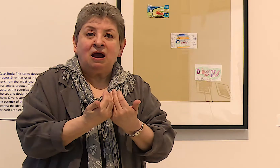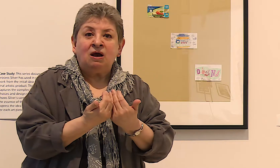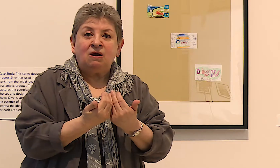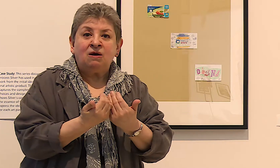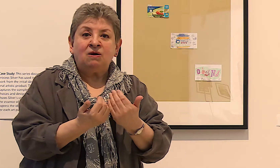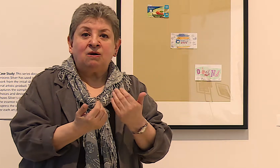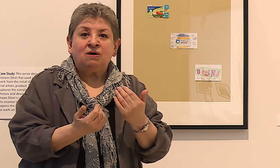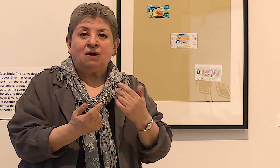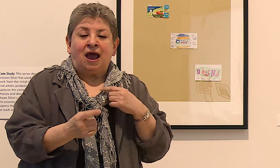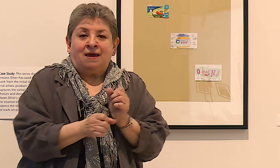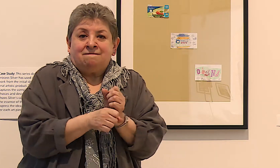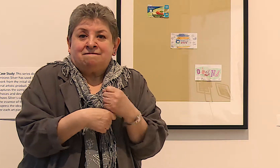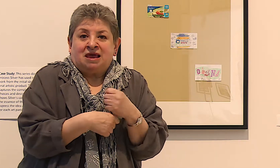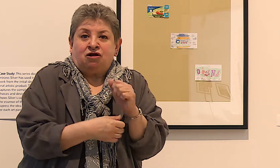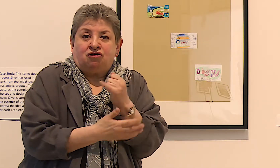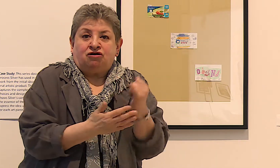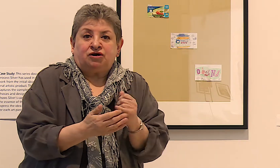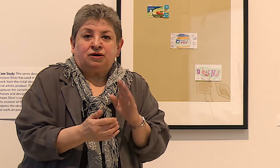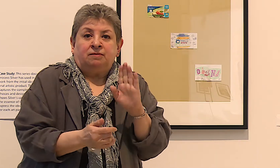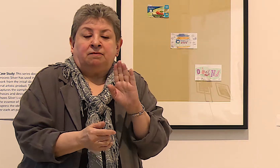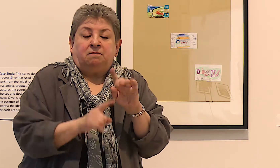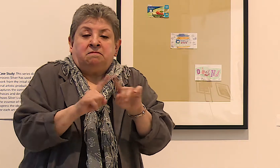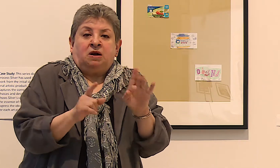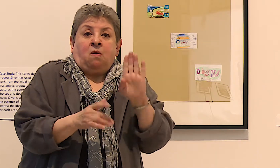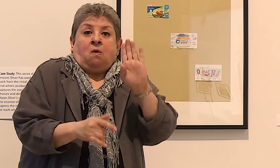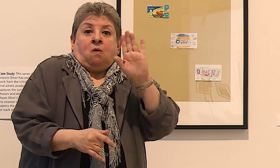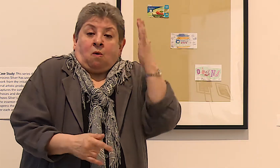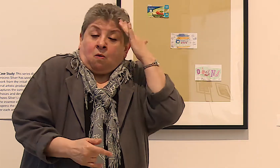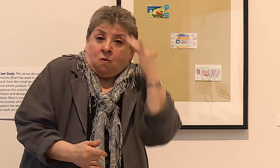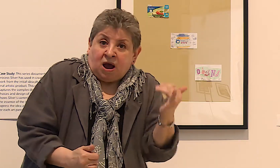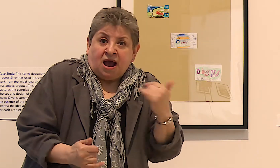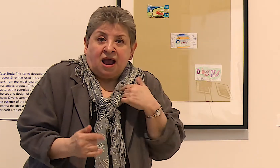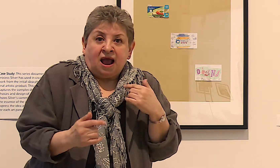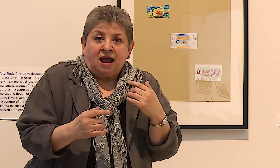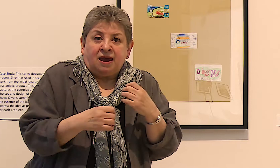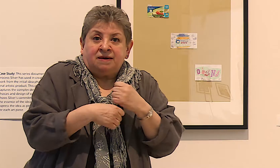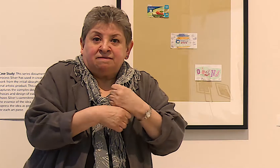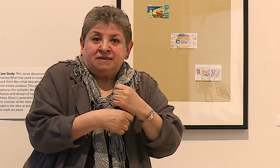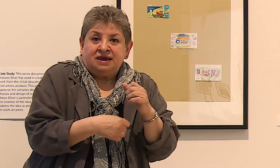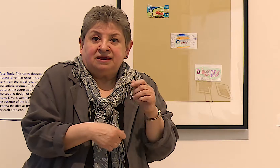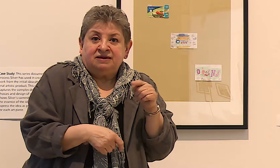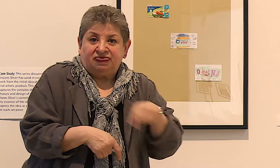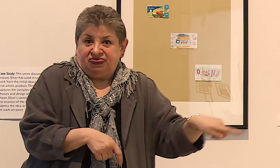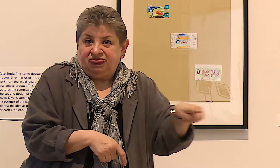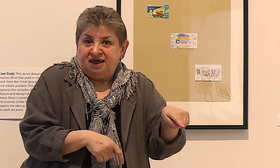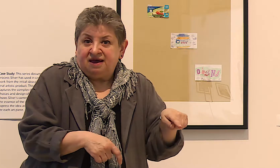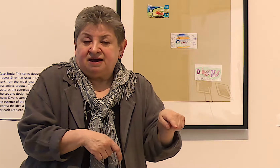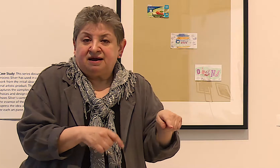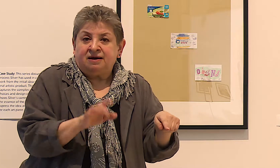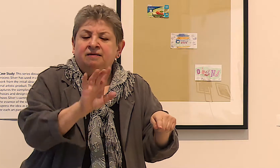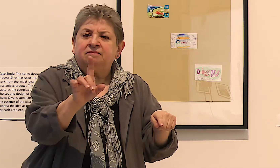it's not how I create art but why that's important to me.